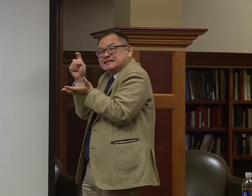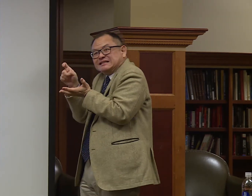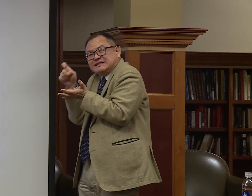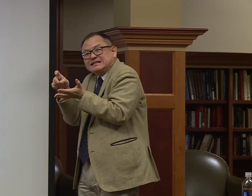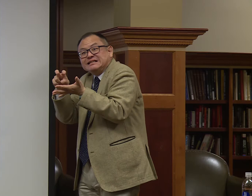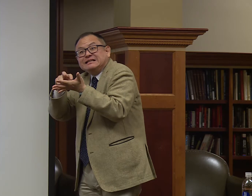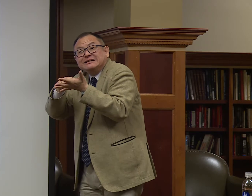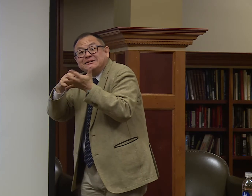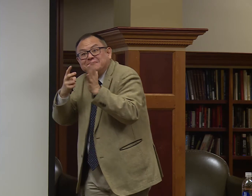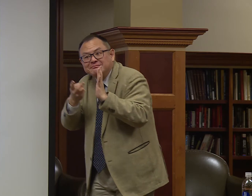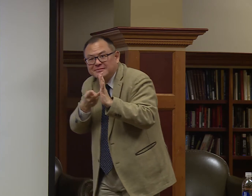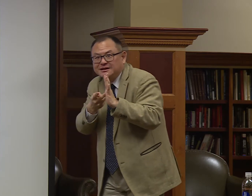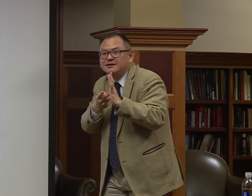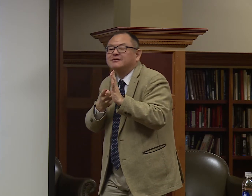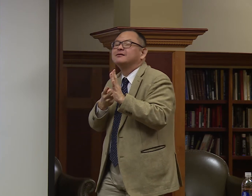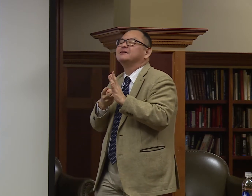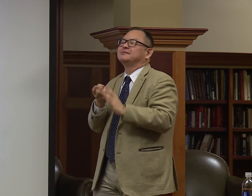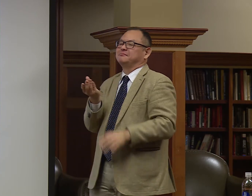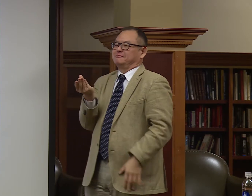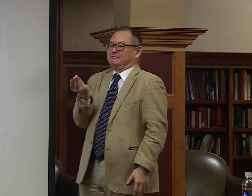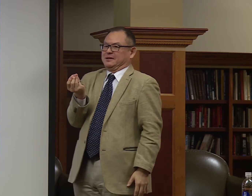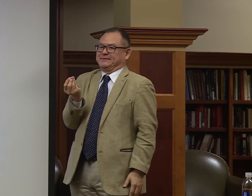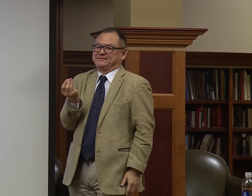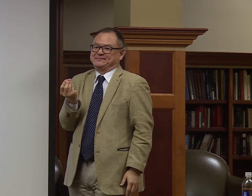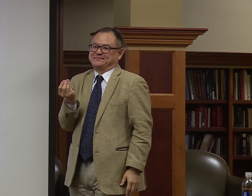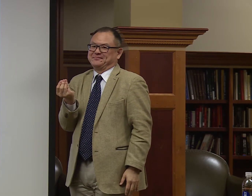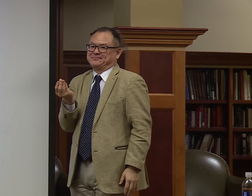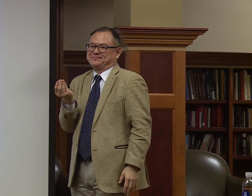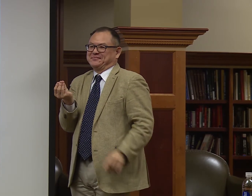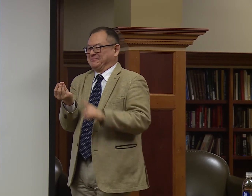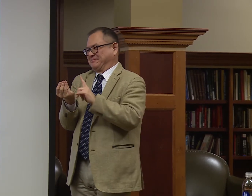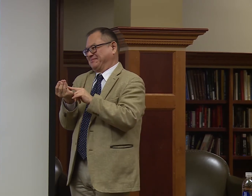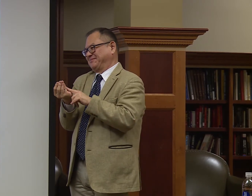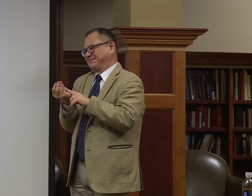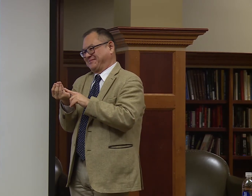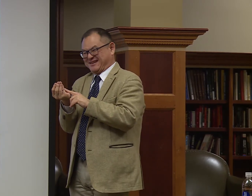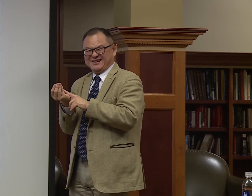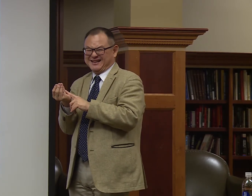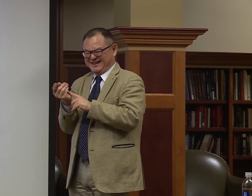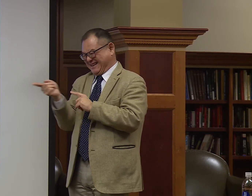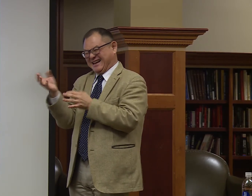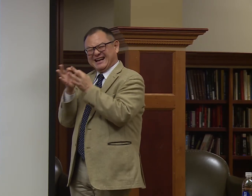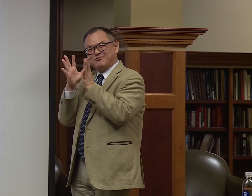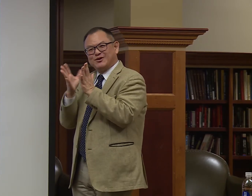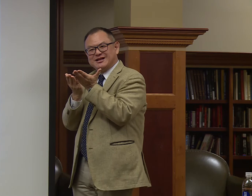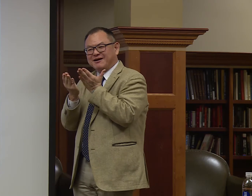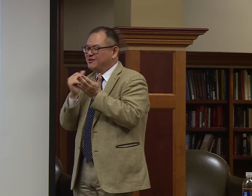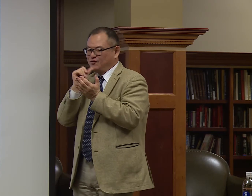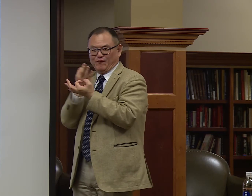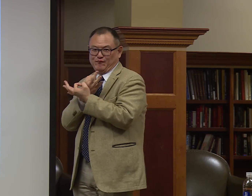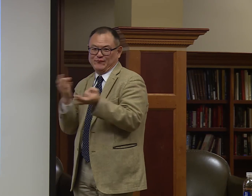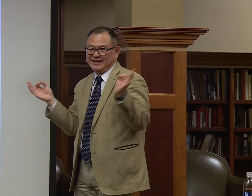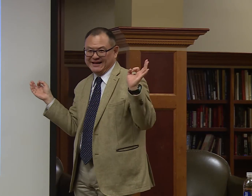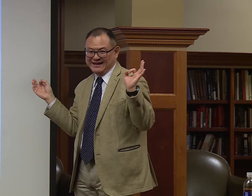Now, this means you need money. Interpreters don't work for free,